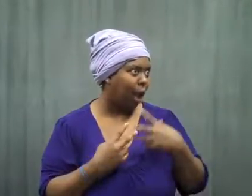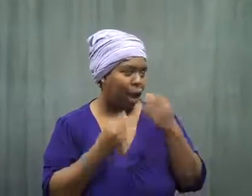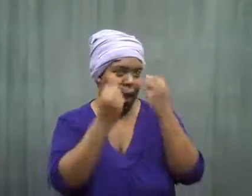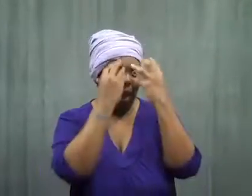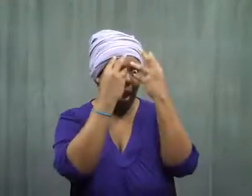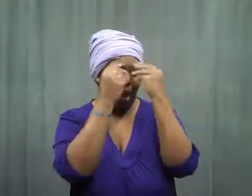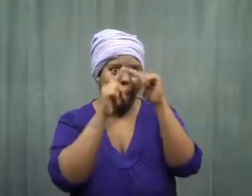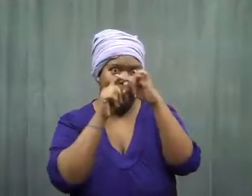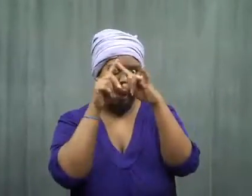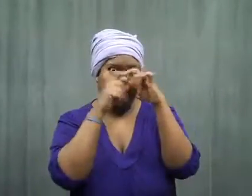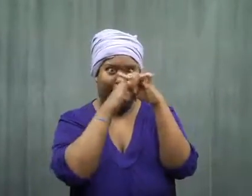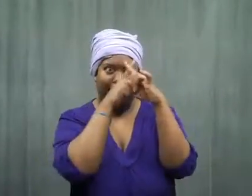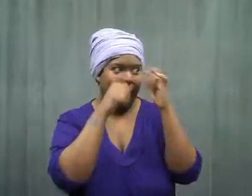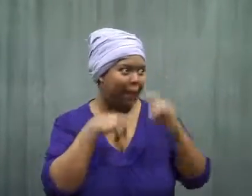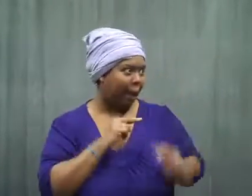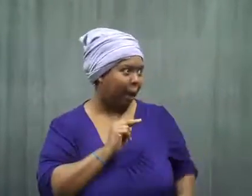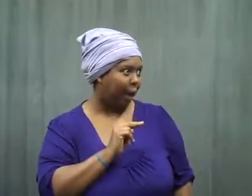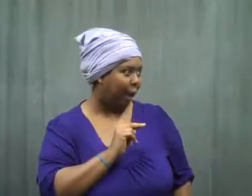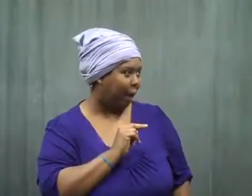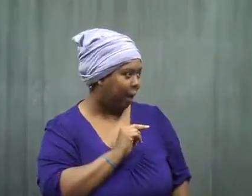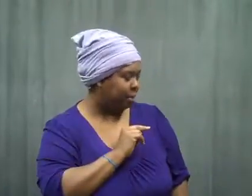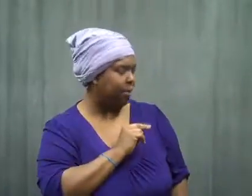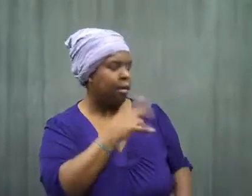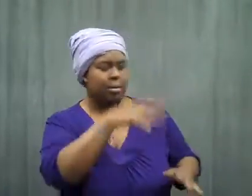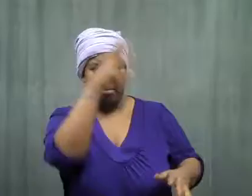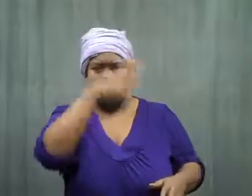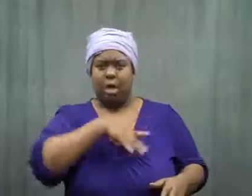I had stars in my eyes as I watched.